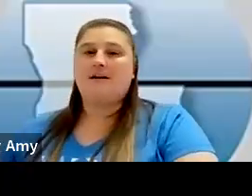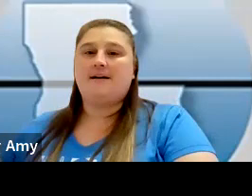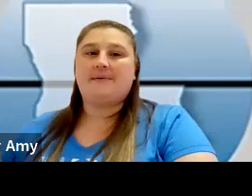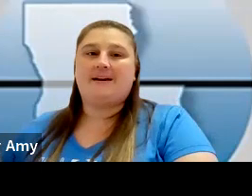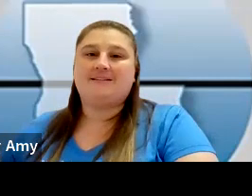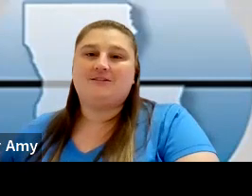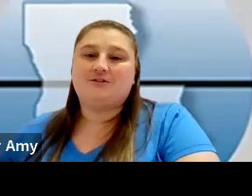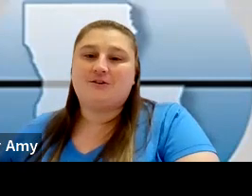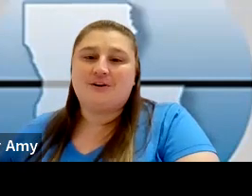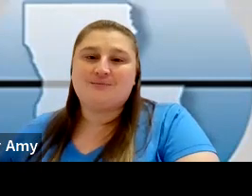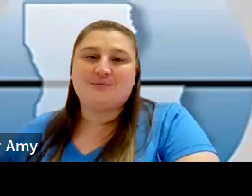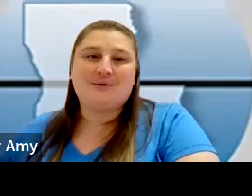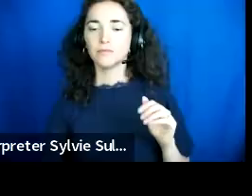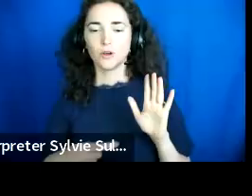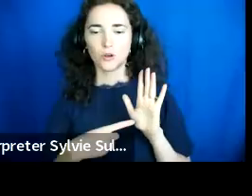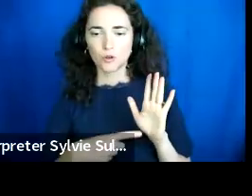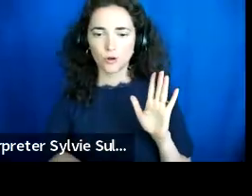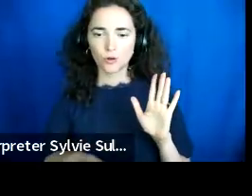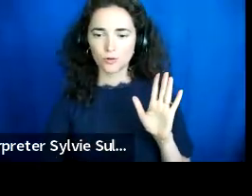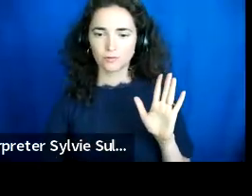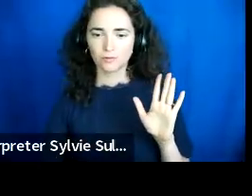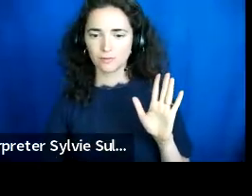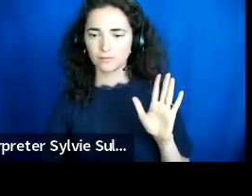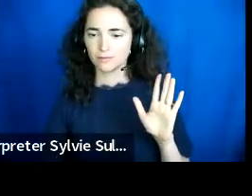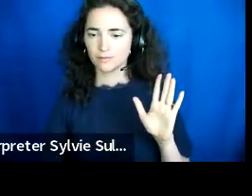And to show you guys what we were up to for the last week.